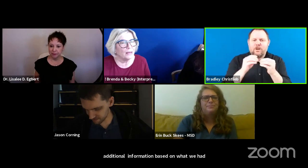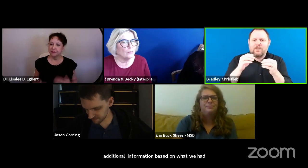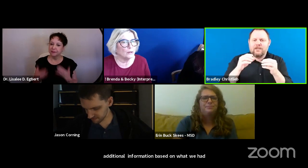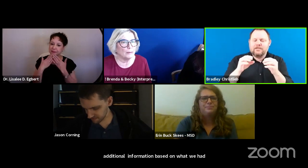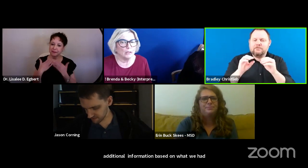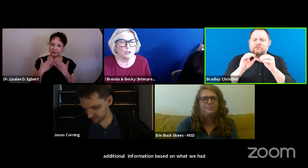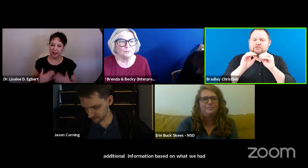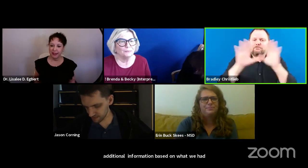Thank you very much.